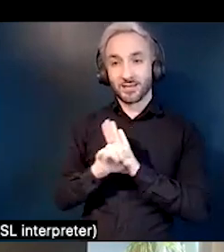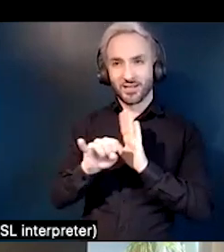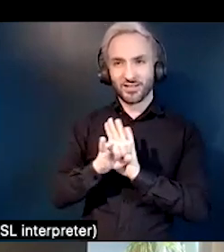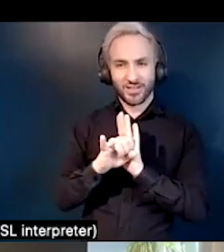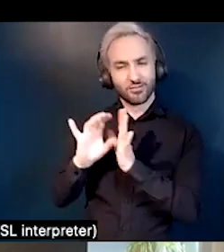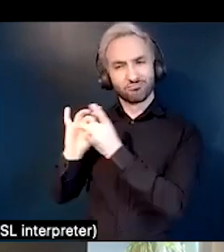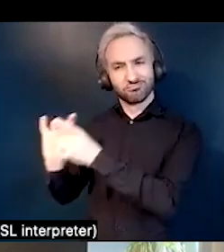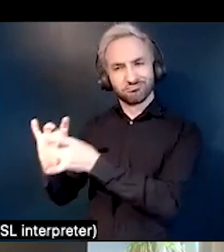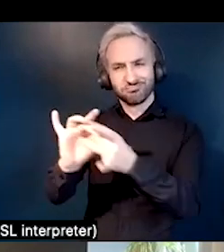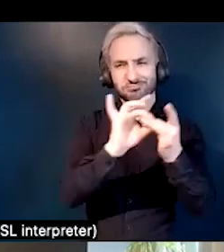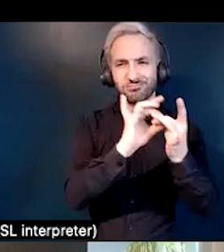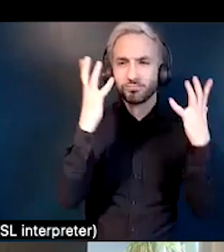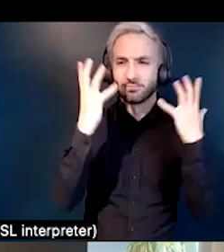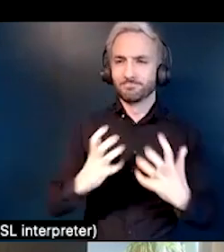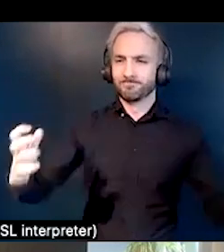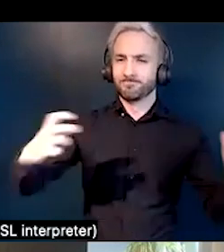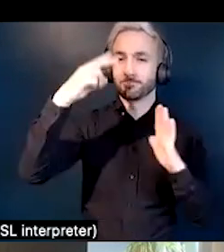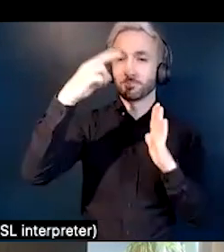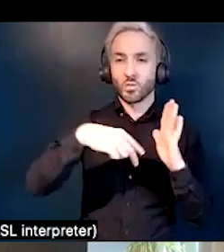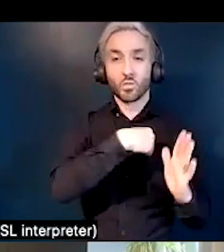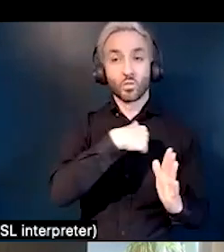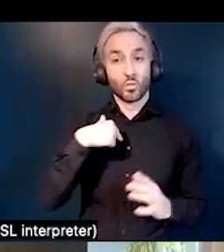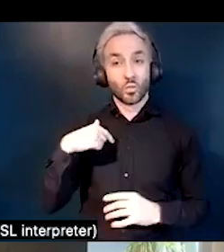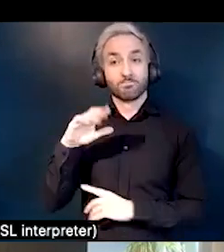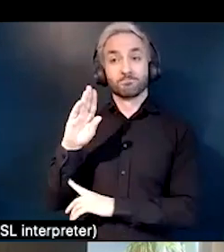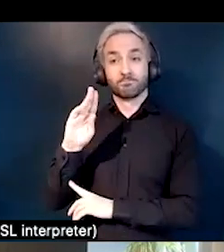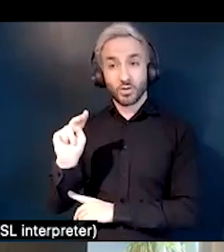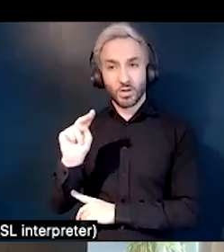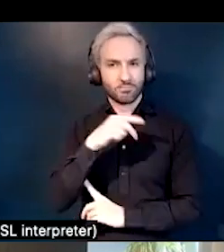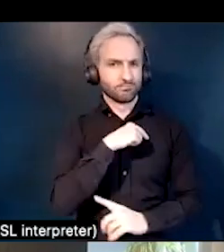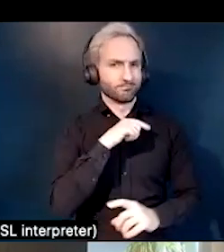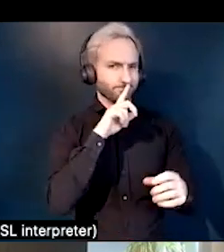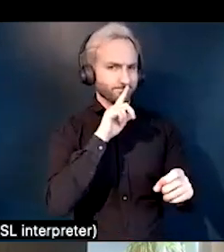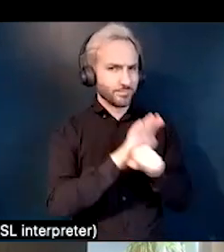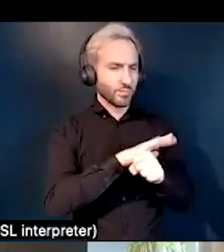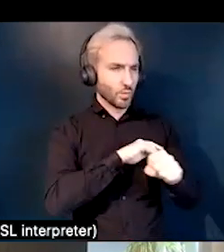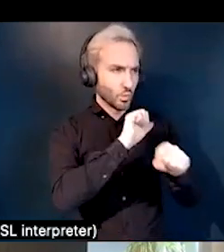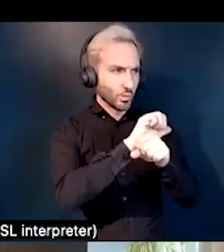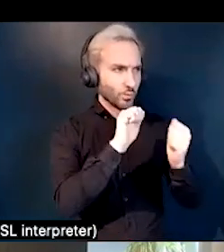with our partners in the industry as we move towards a framework that supports space-making,